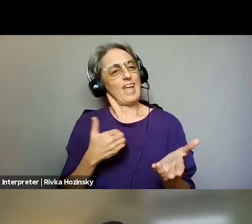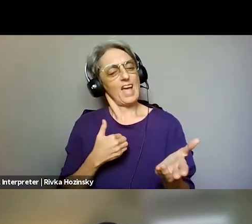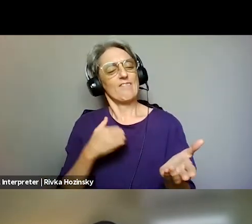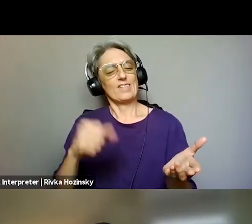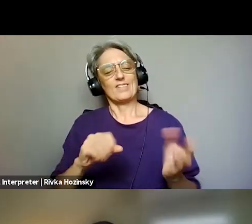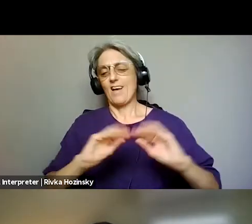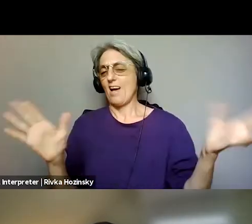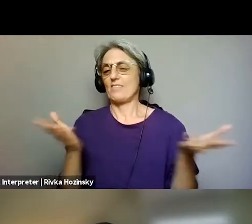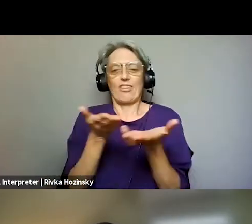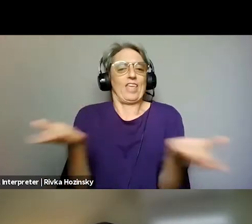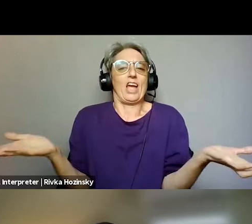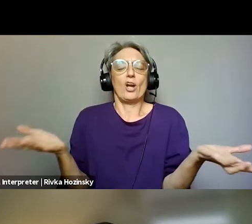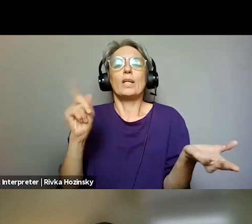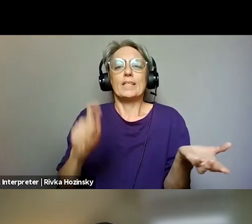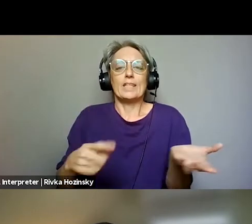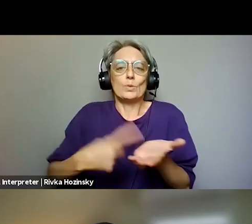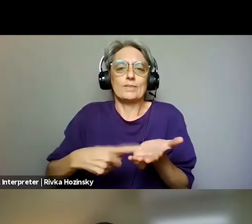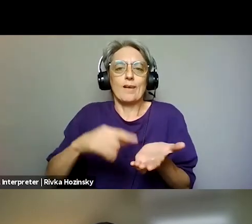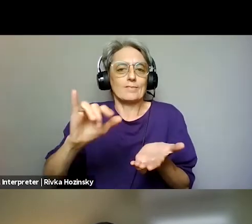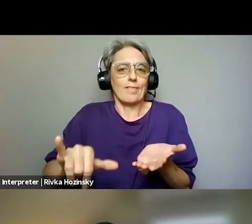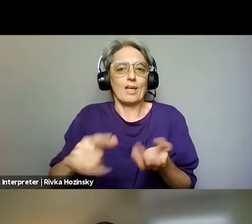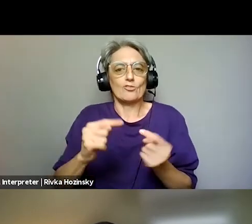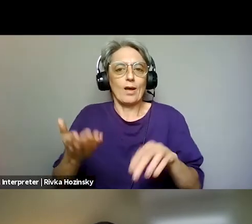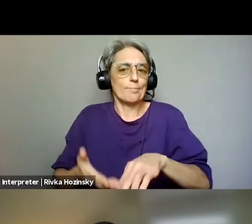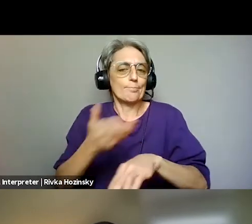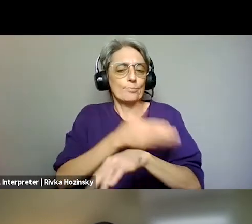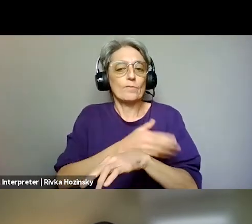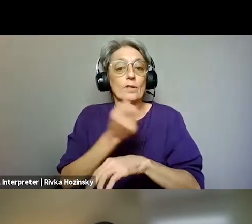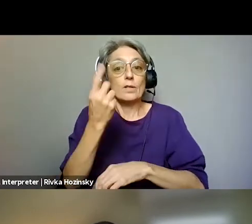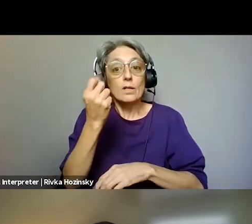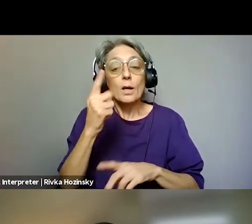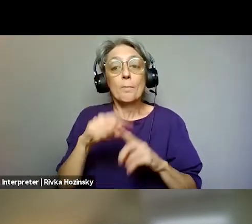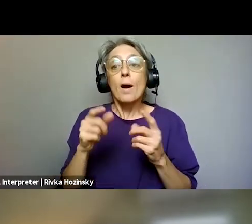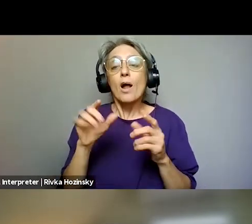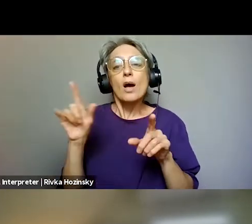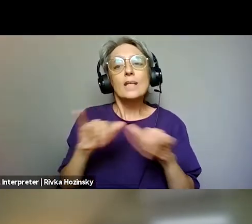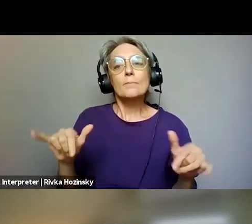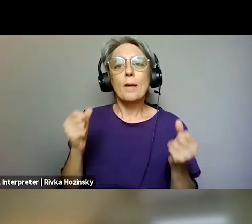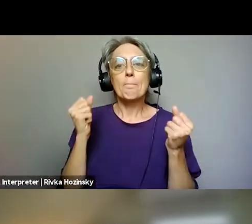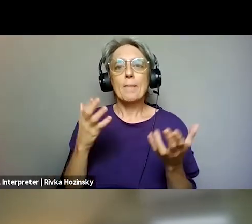need to be addressed. But there still is a lot of great stuff being done and huge amount of success